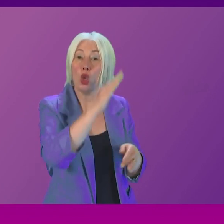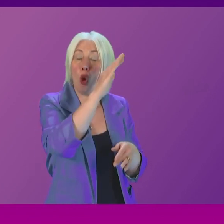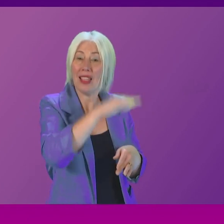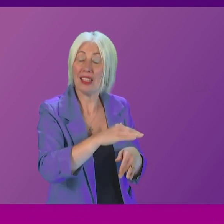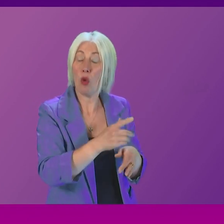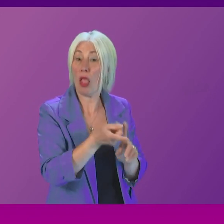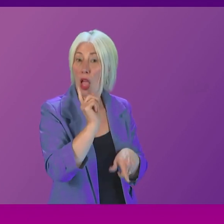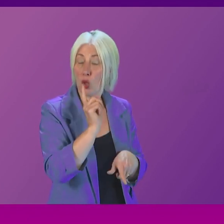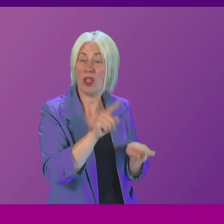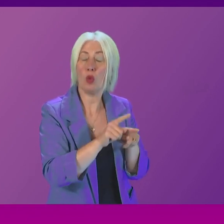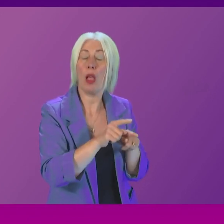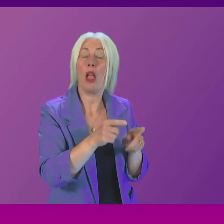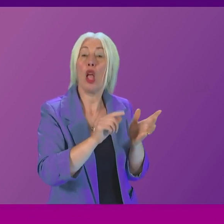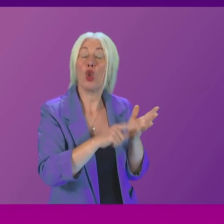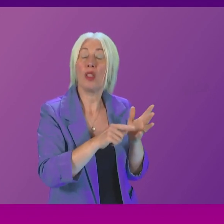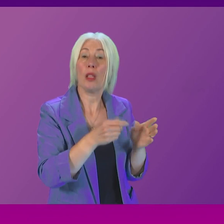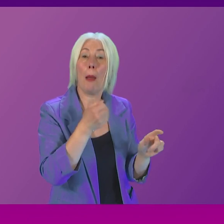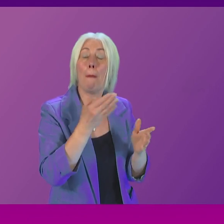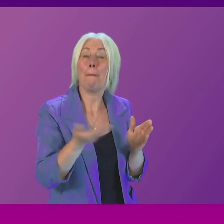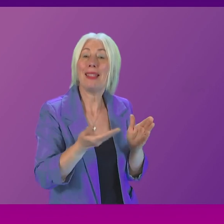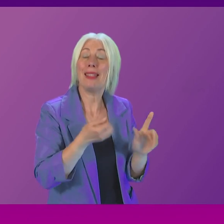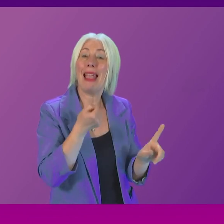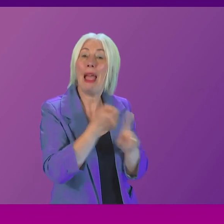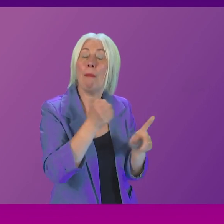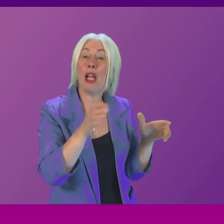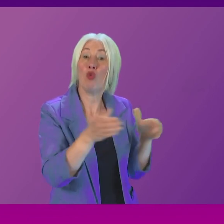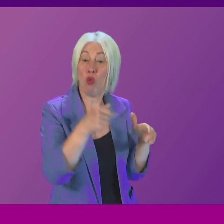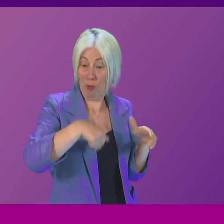South Uist ferry business impact group—I have not yet had a read-out from that meeting,